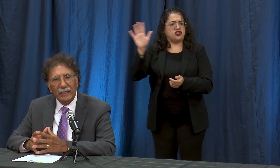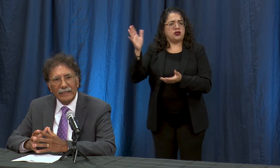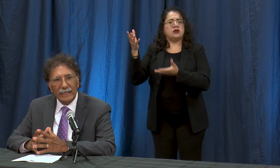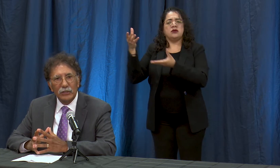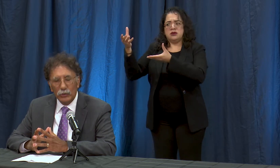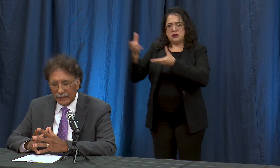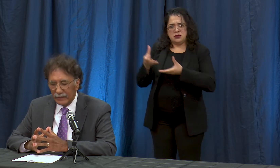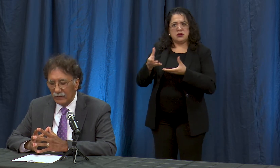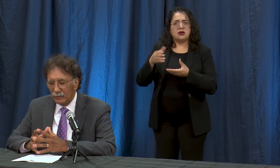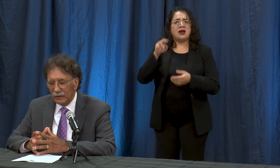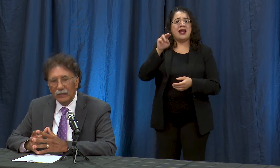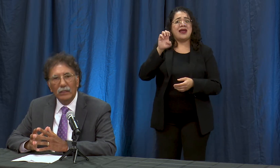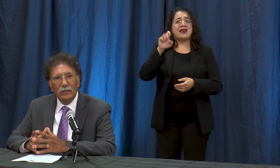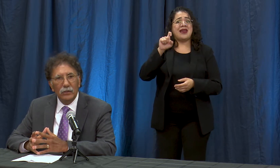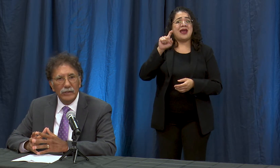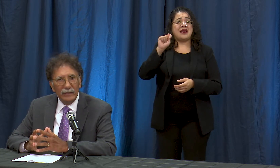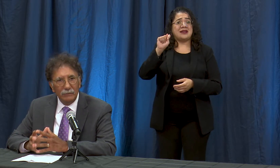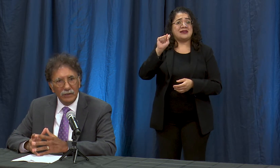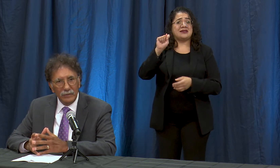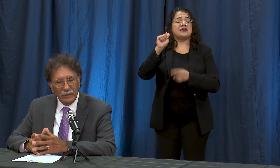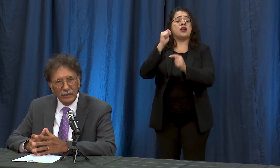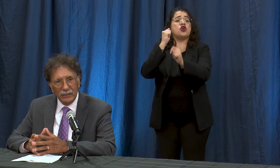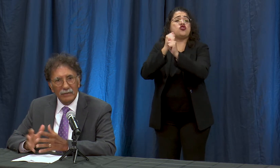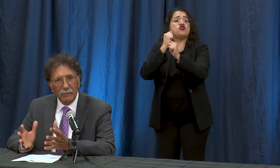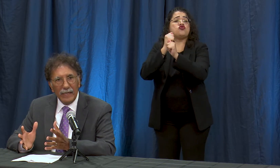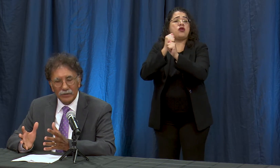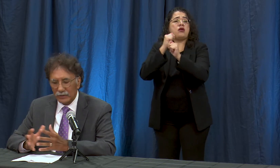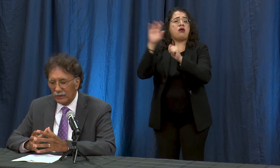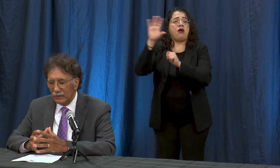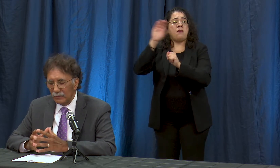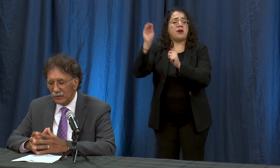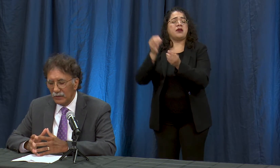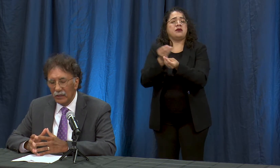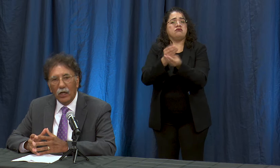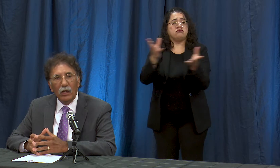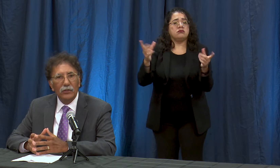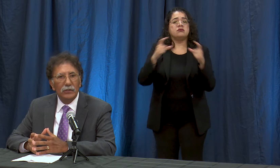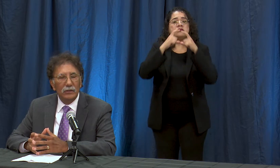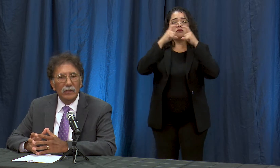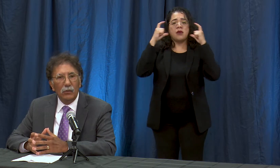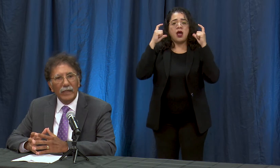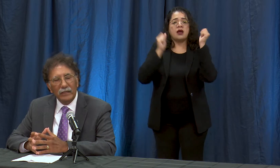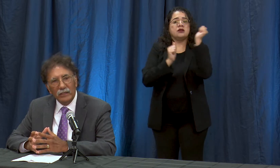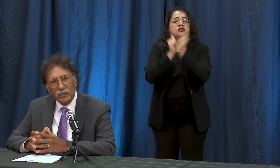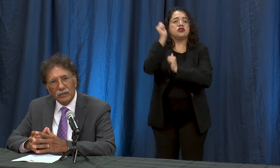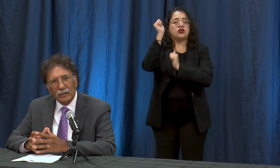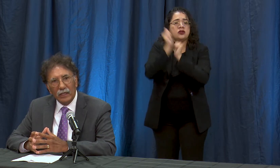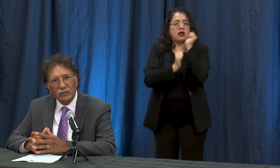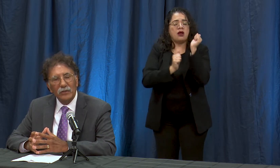like Next Trucking Company donating PPE's, masks, gloves, also recognition the Costco